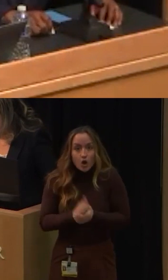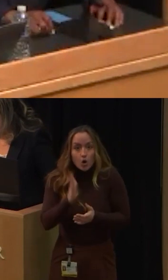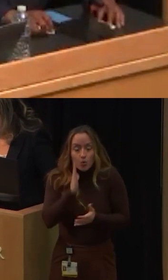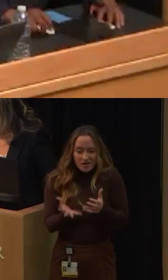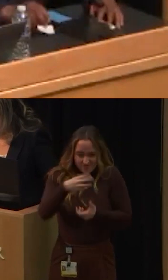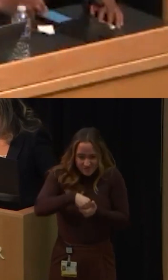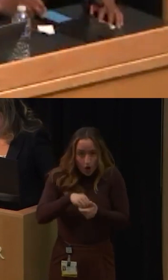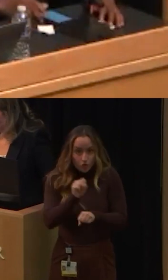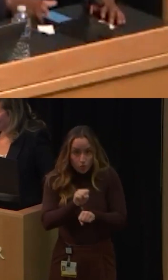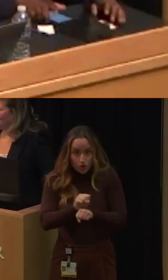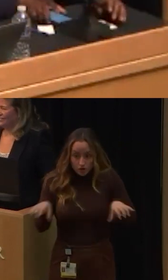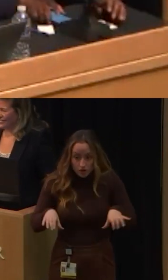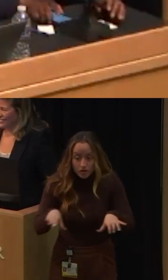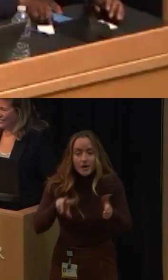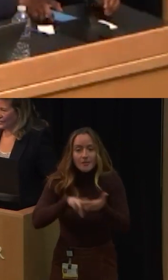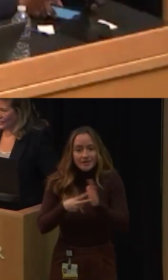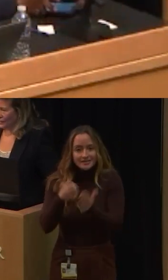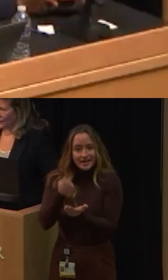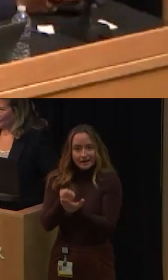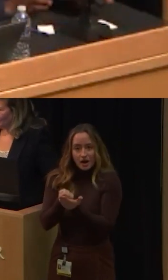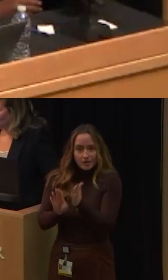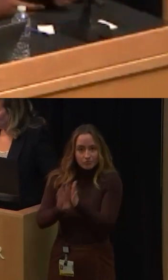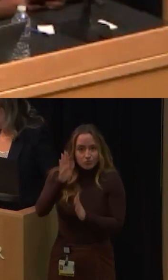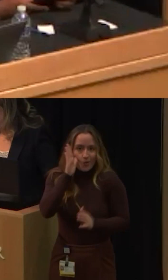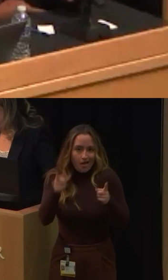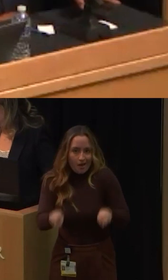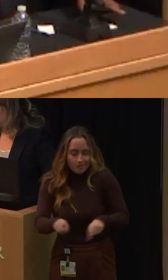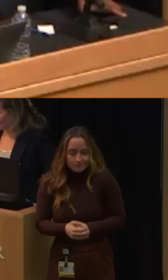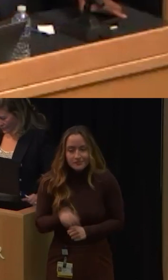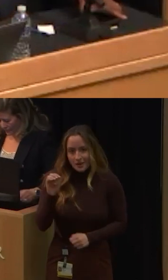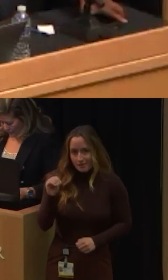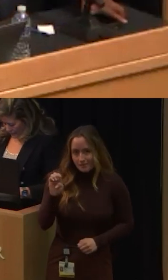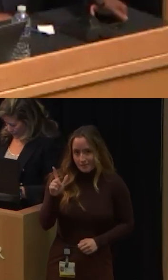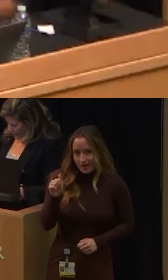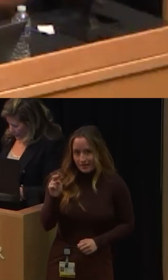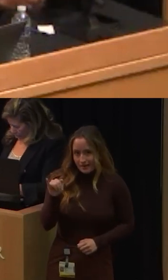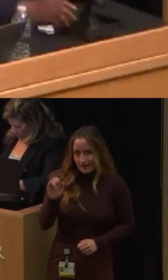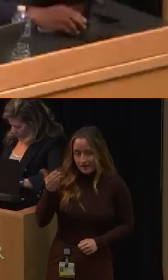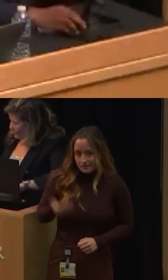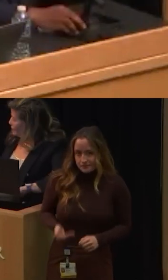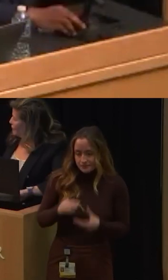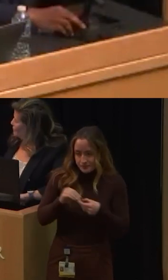And wait, I wanna 'cause I've got, I can't let this slide is the fact that, you know, this with the Kodak story, right?